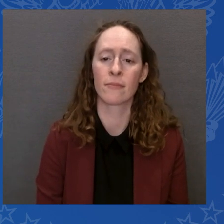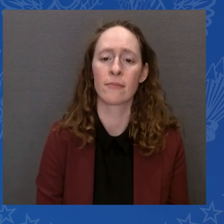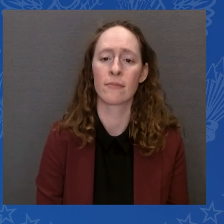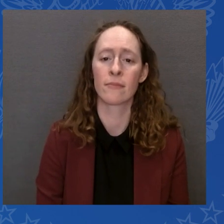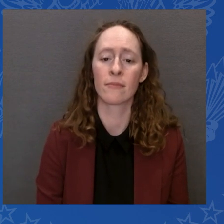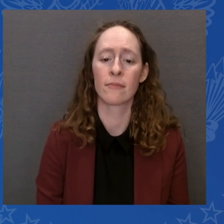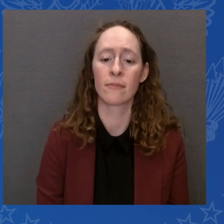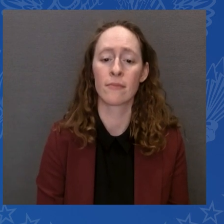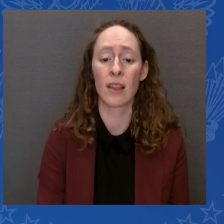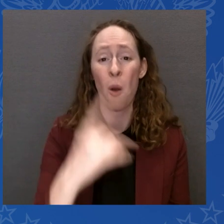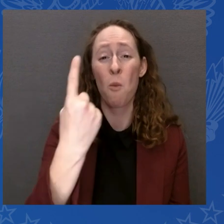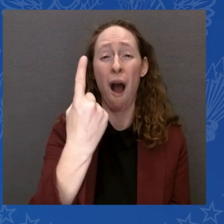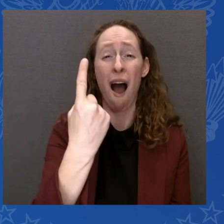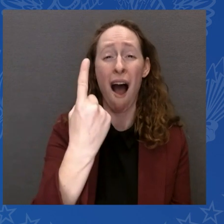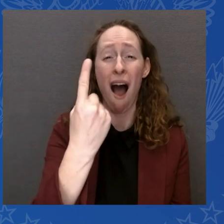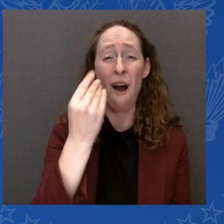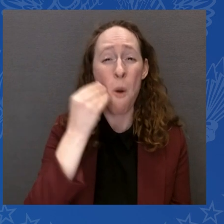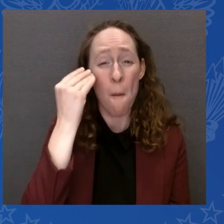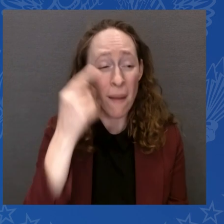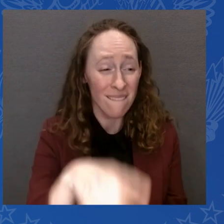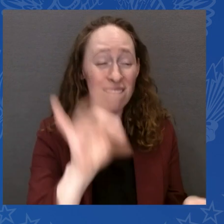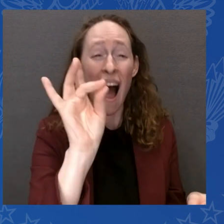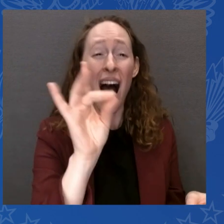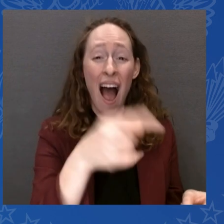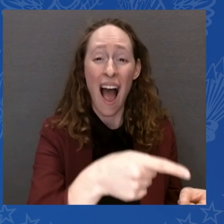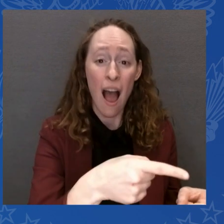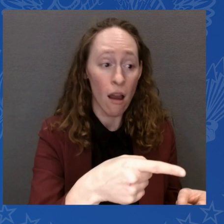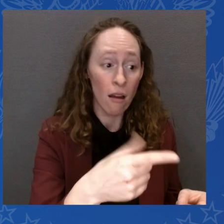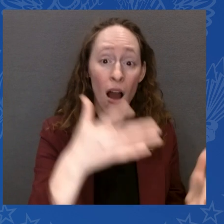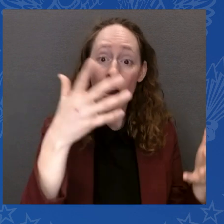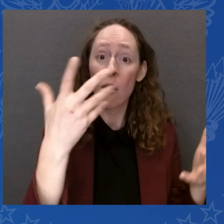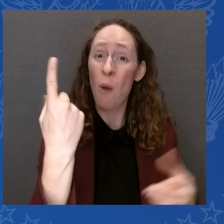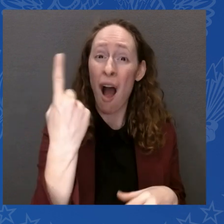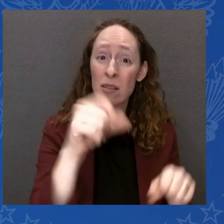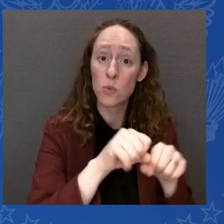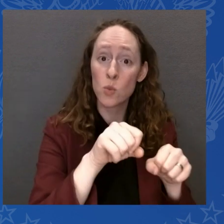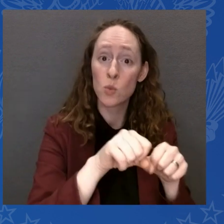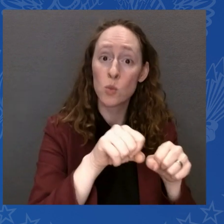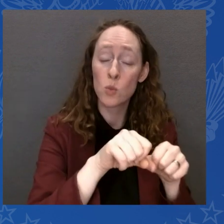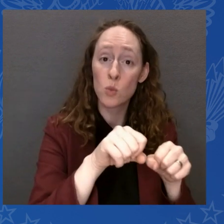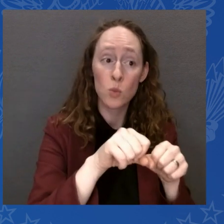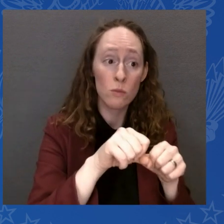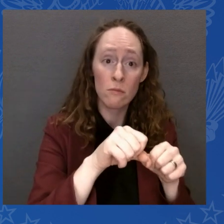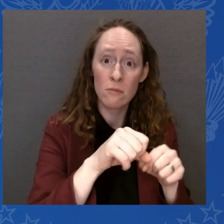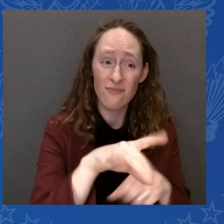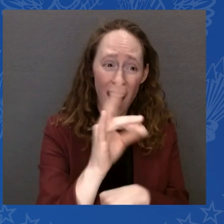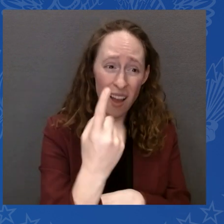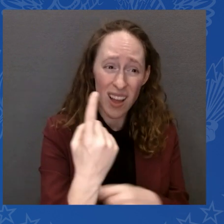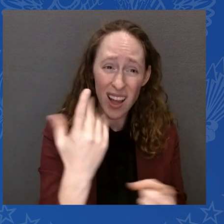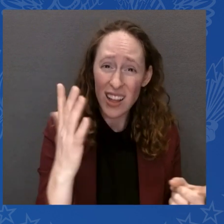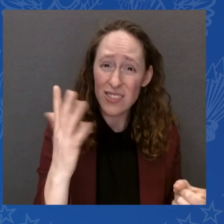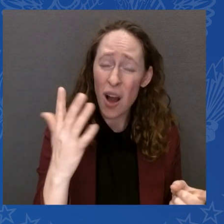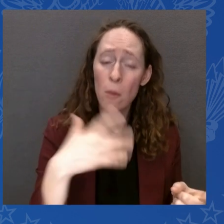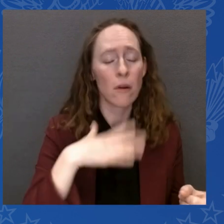But 21 known deaths so far. We had nine atmospheric rivers, a stacking of stress,